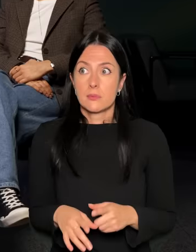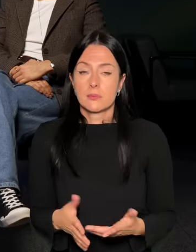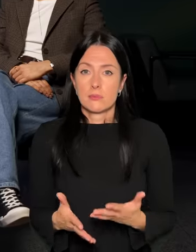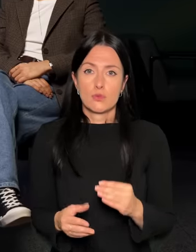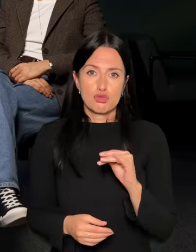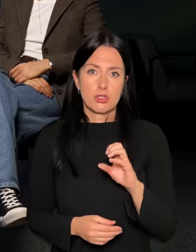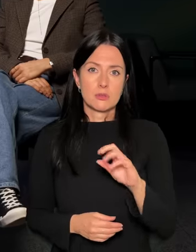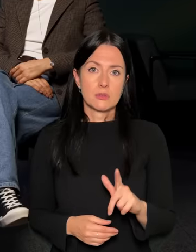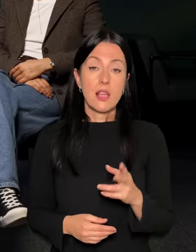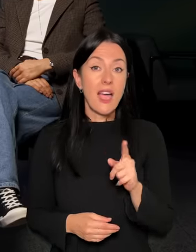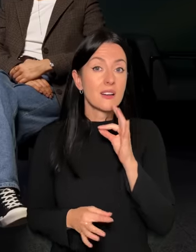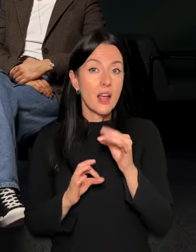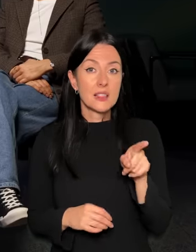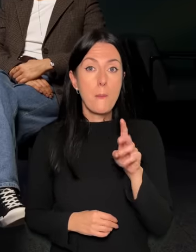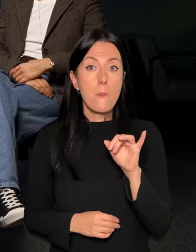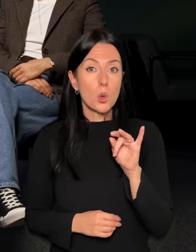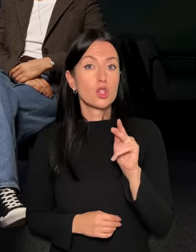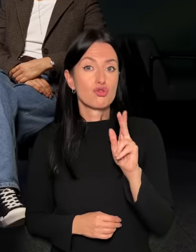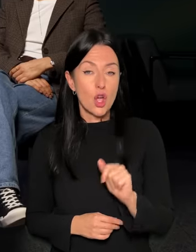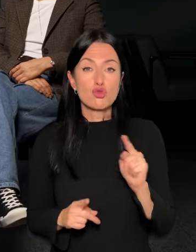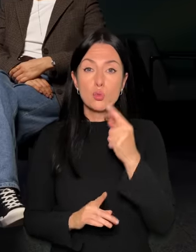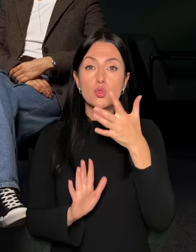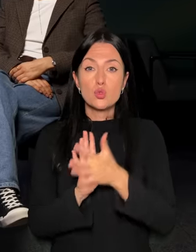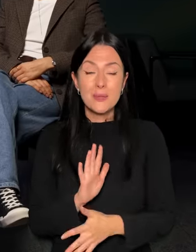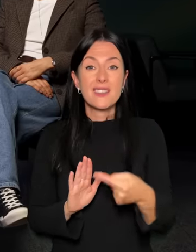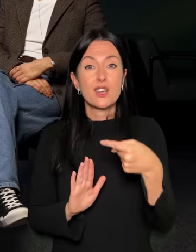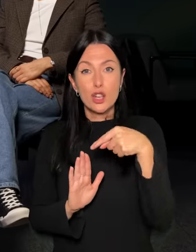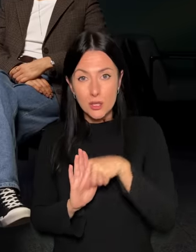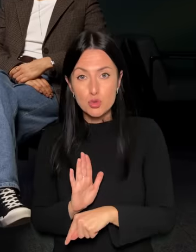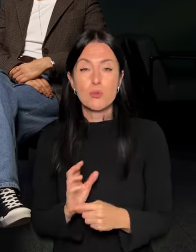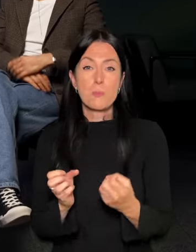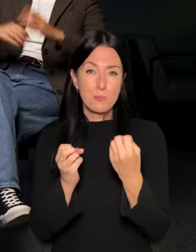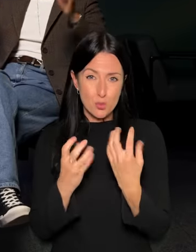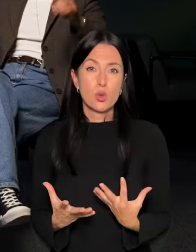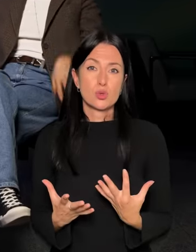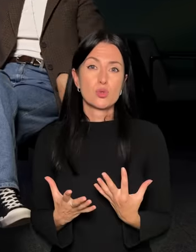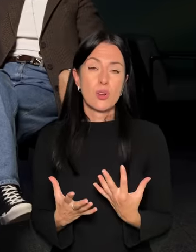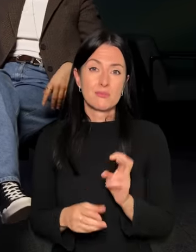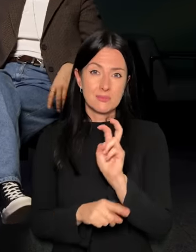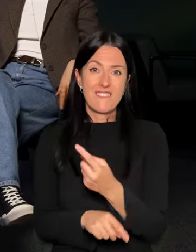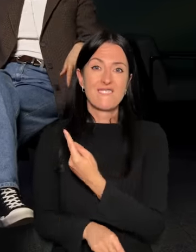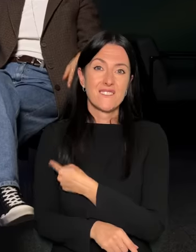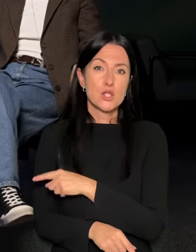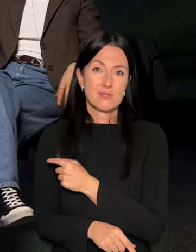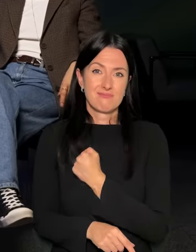Also, as Motrychka advised to understand this problem more deeply, just go to a military hospital